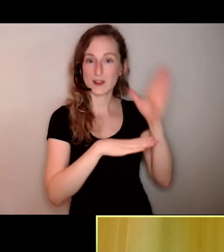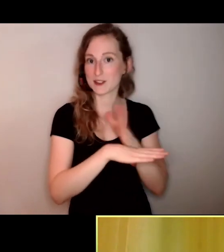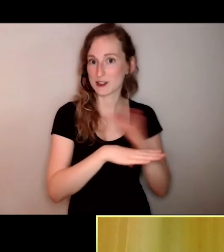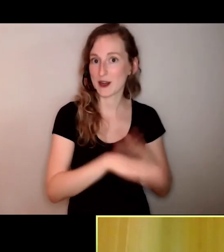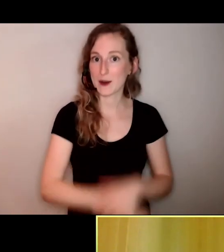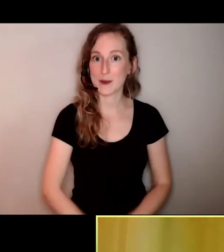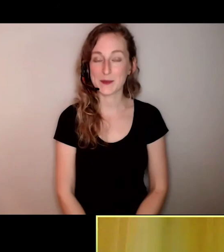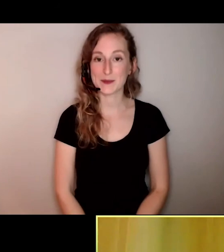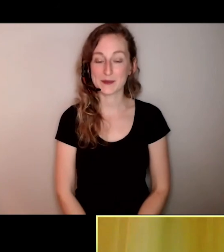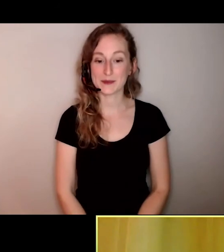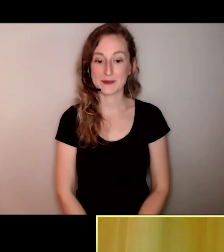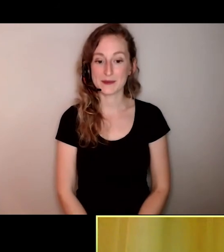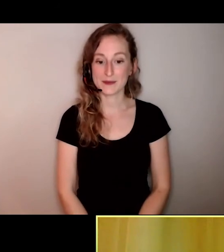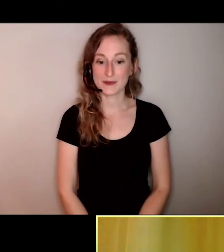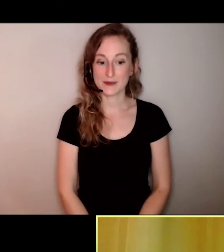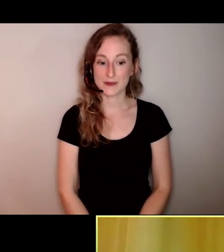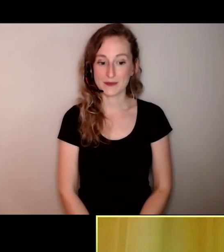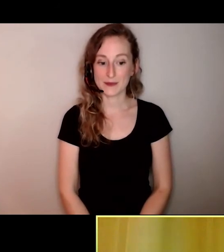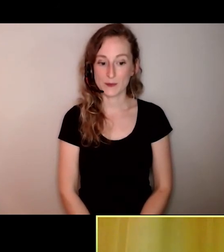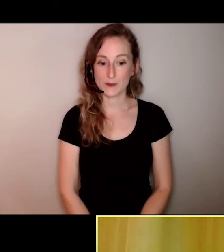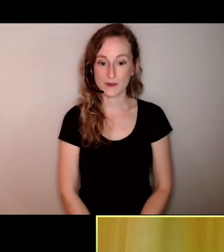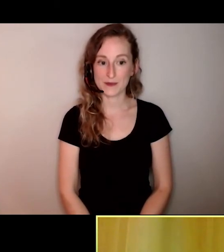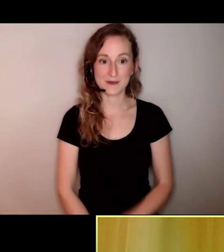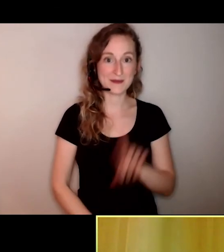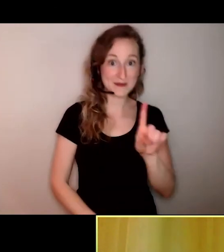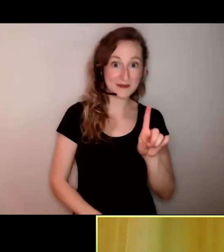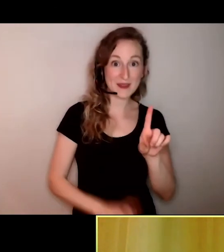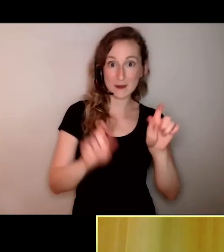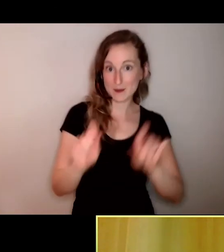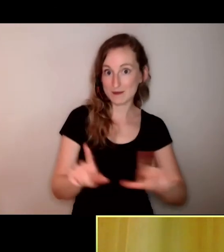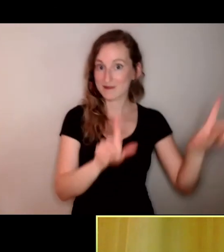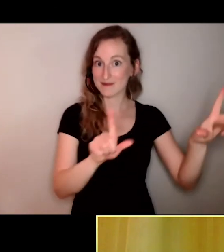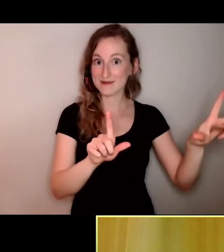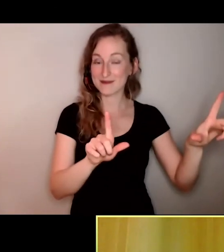I am going to share my screen with you so we can look at these paintings together.